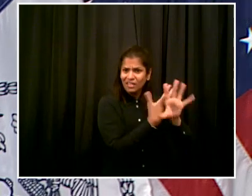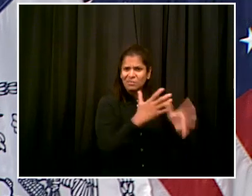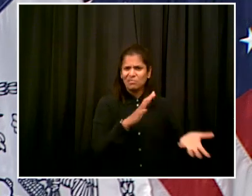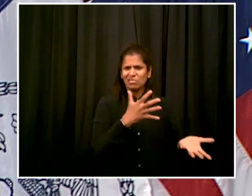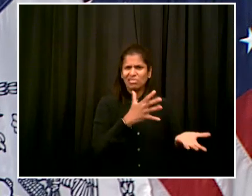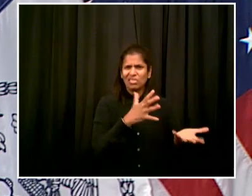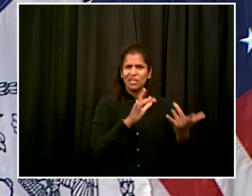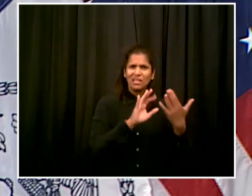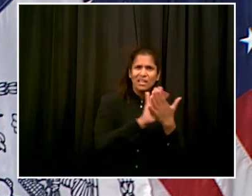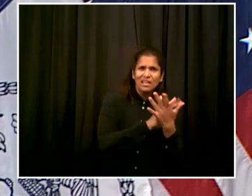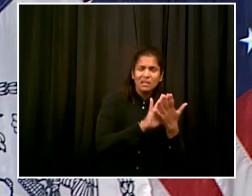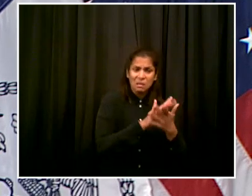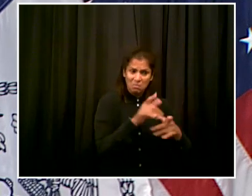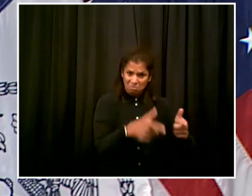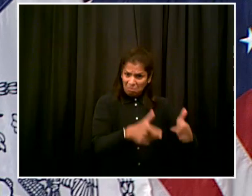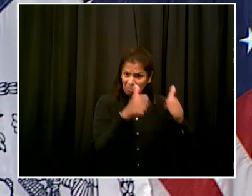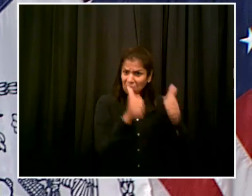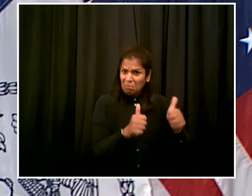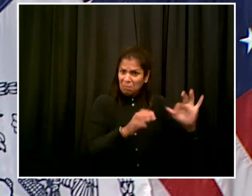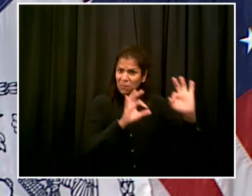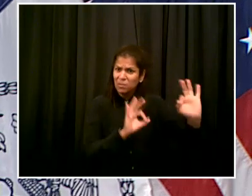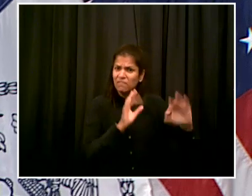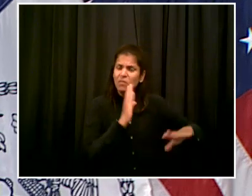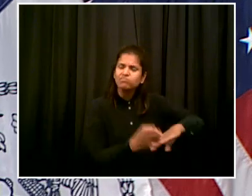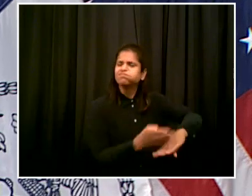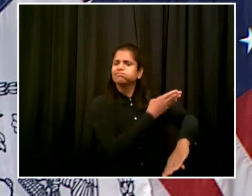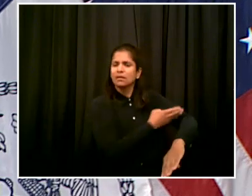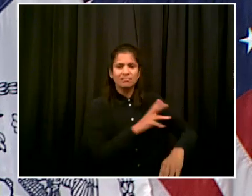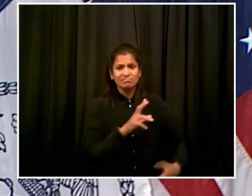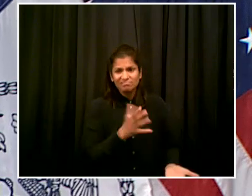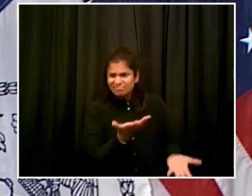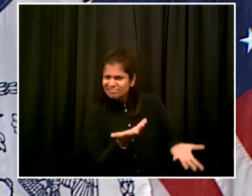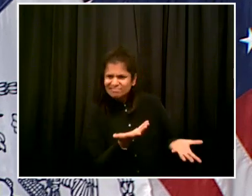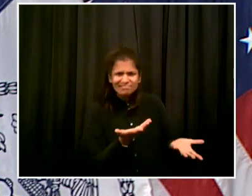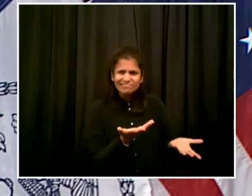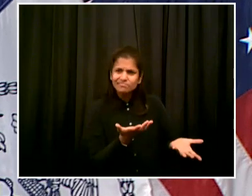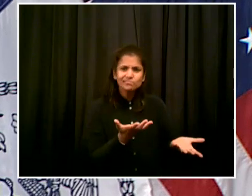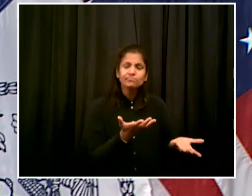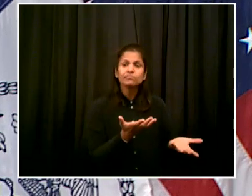SPIRIT ANTS AS THE REMOTE -- HAS REACHED A